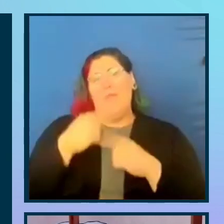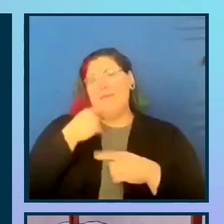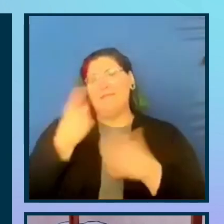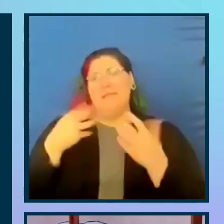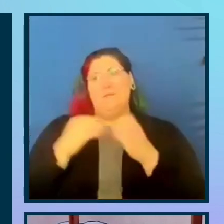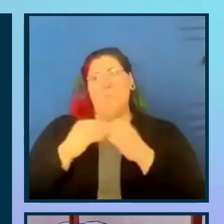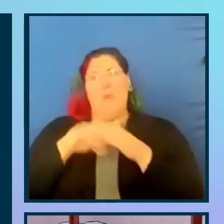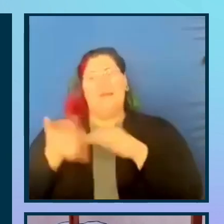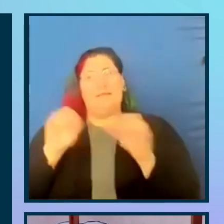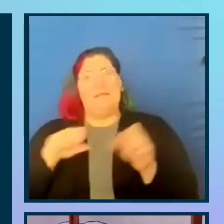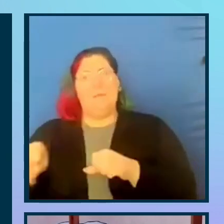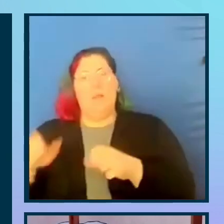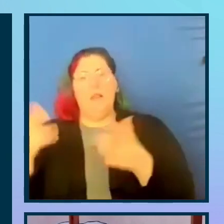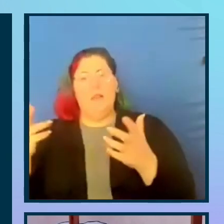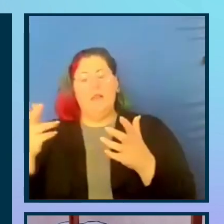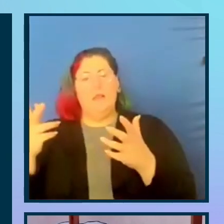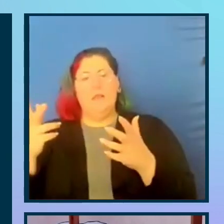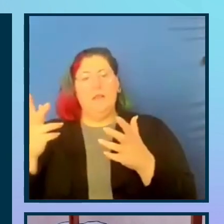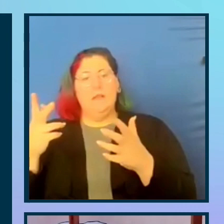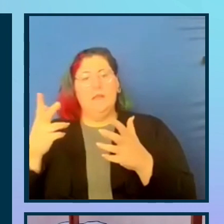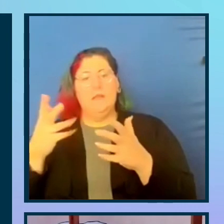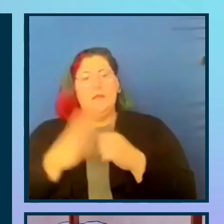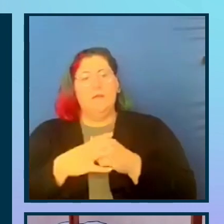that this new process tries to address,